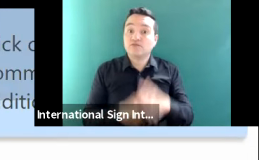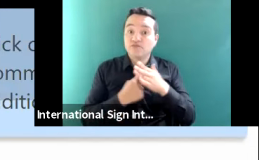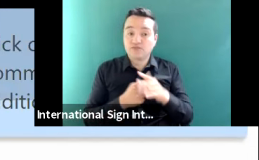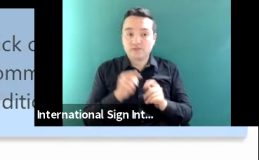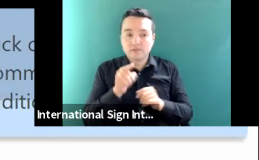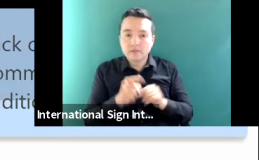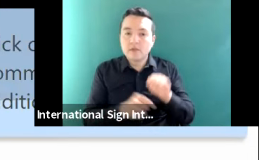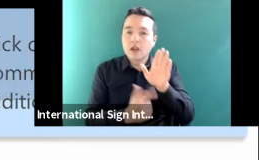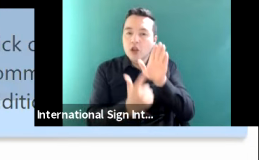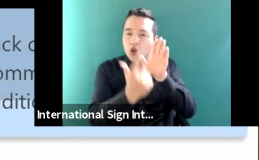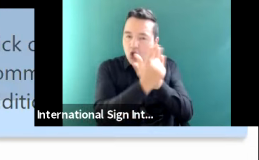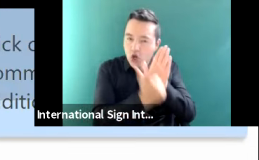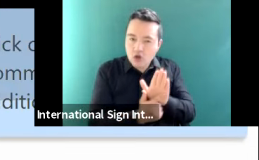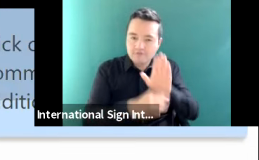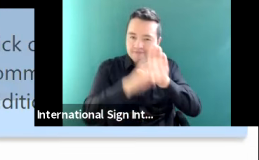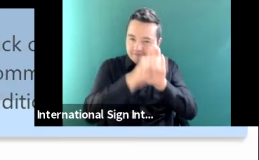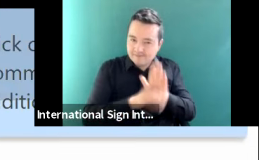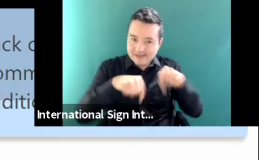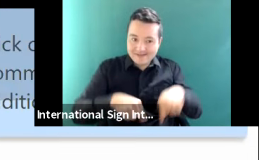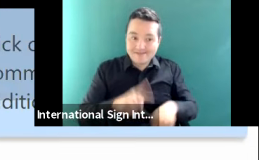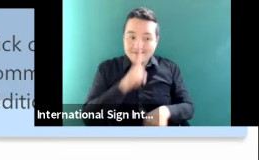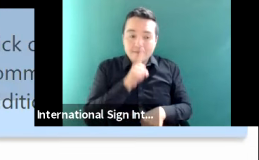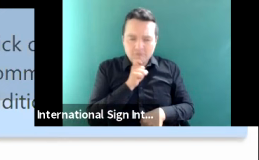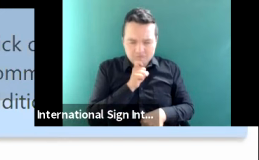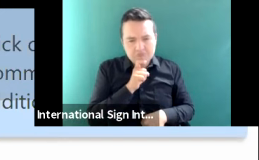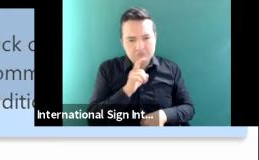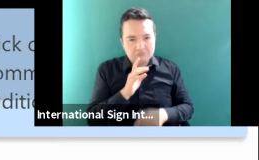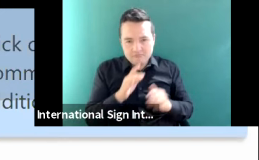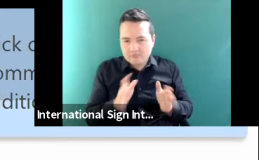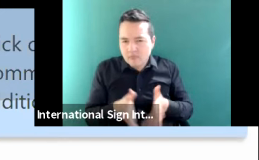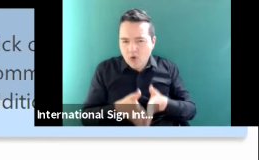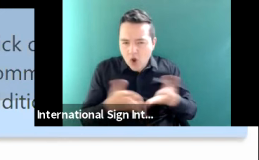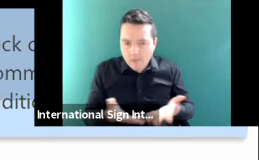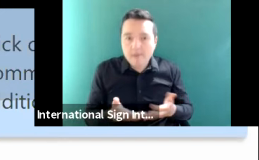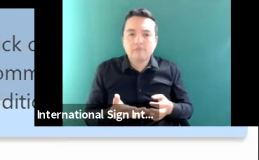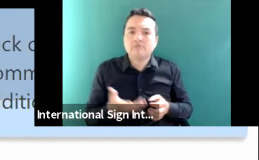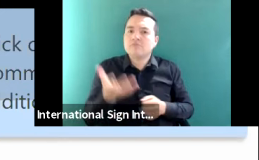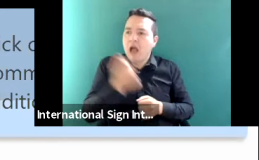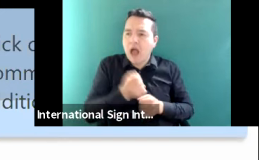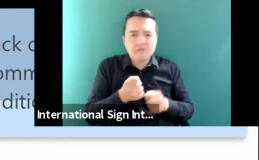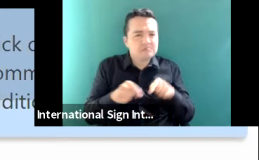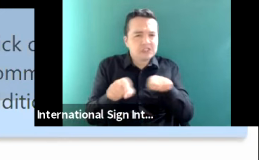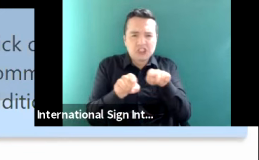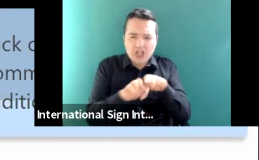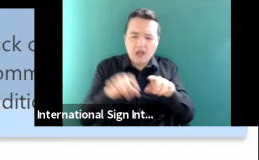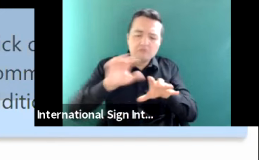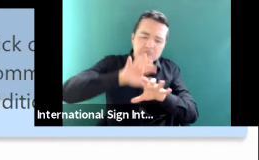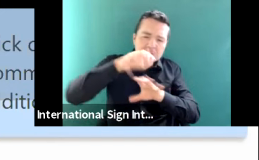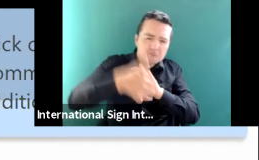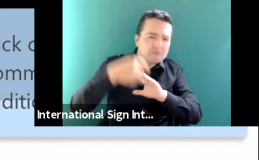Which will include all of the information around how Qatar really succeeded in the inclusion of people with disabilities in digital.